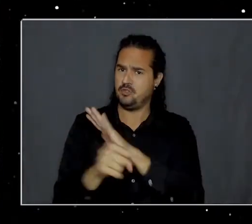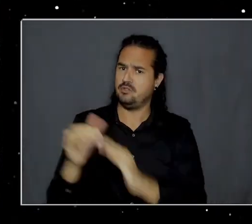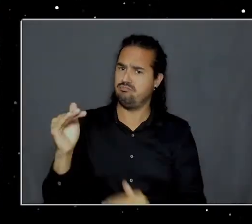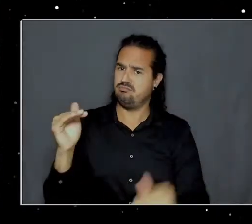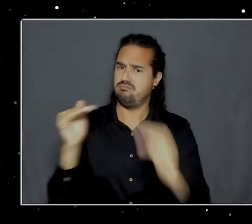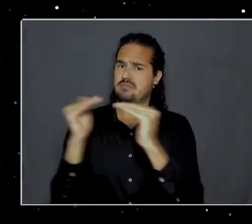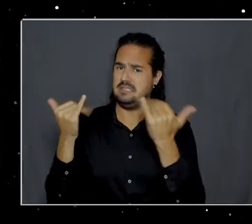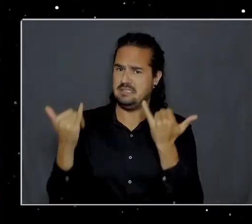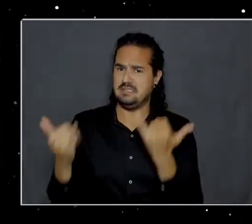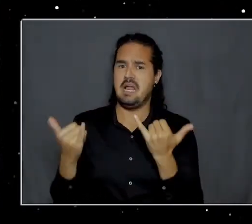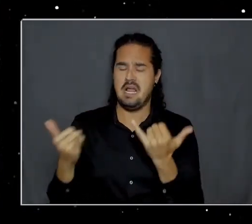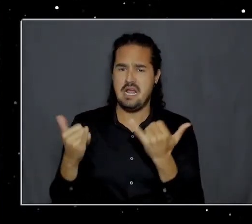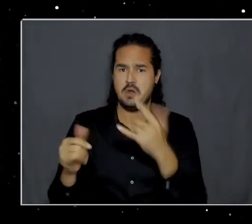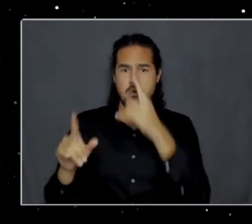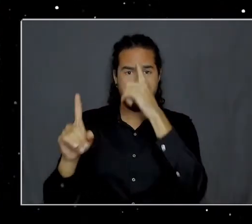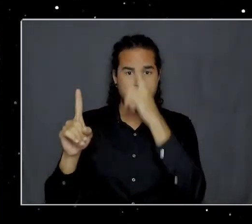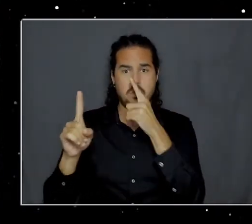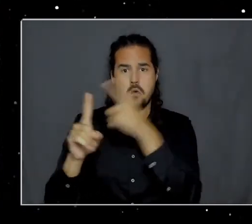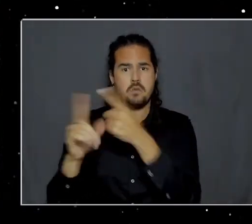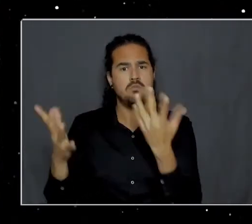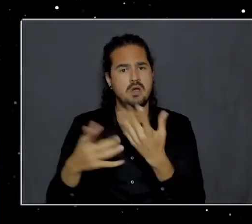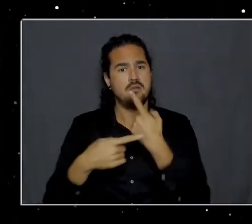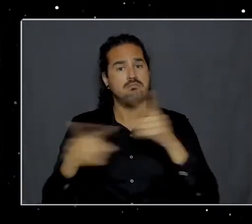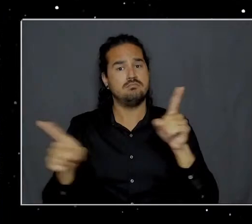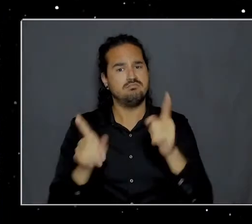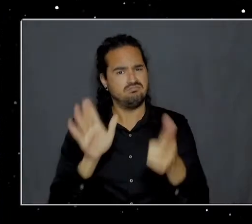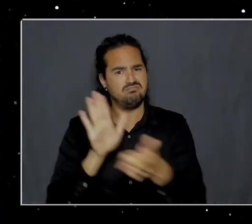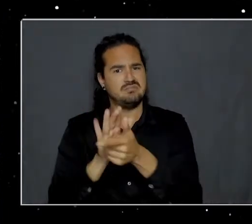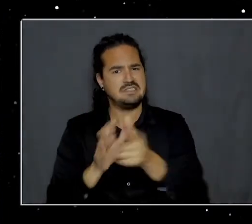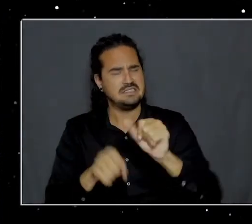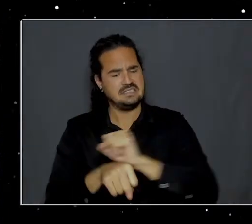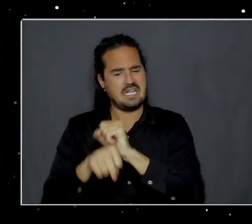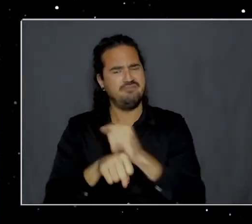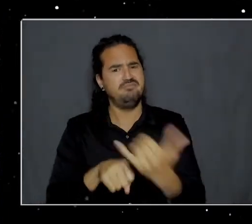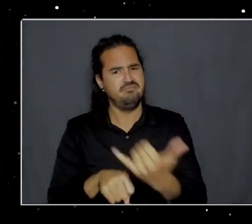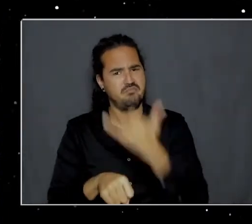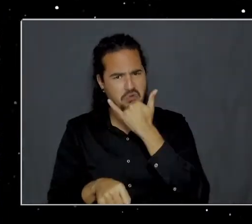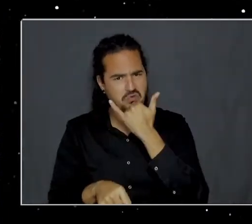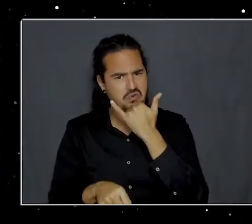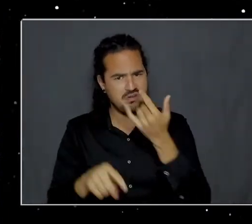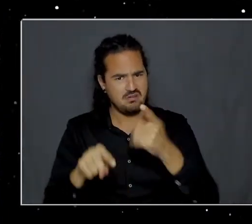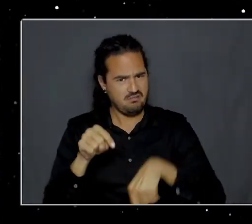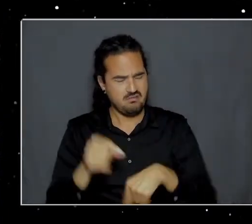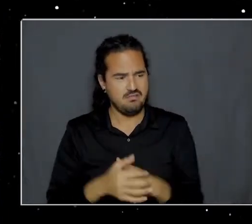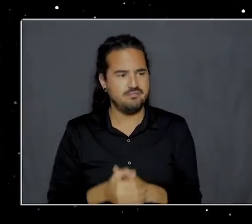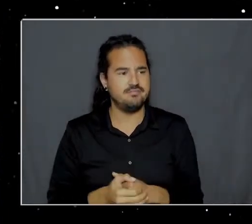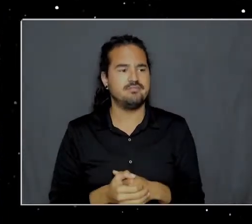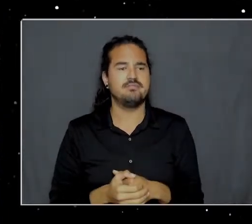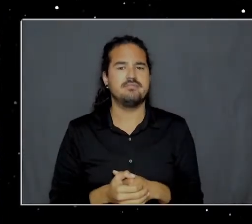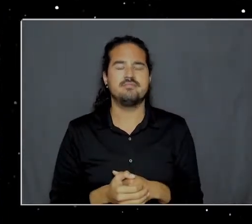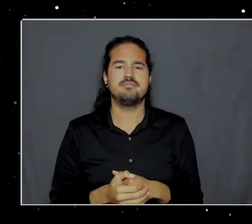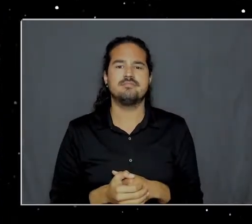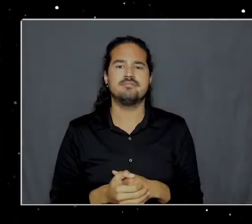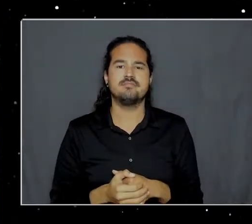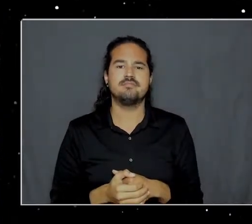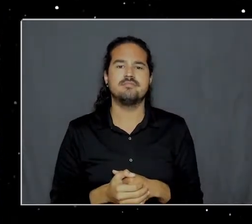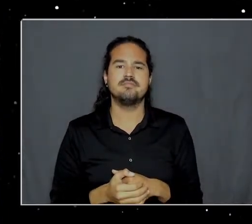THEY WERE DESIGNED TO SAY SLAVERY IS WRONG AND NOT ALLOWED EXCEPT IN A NARROW BAND THAT